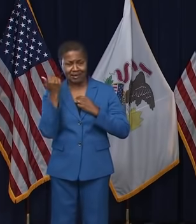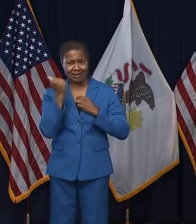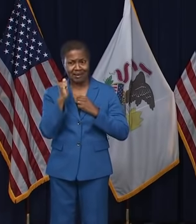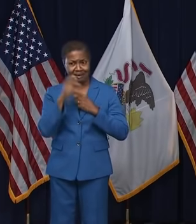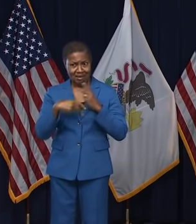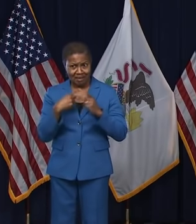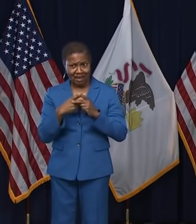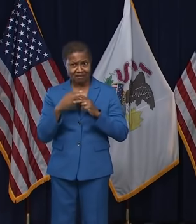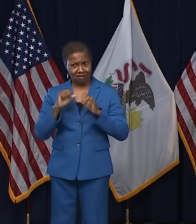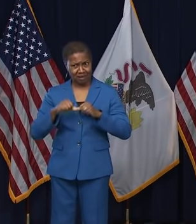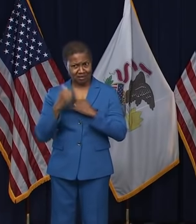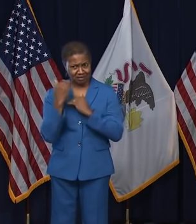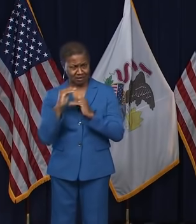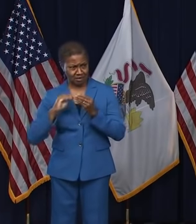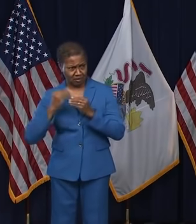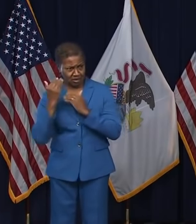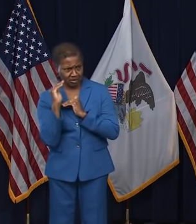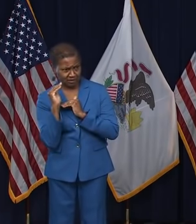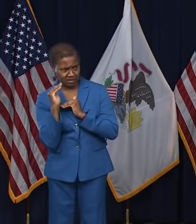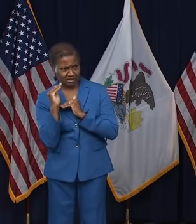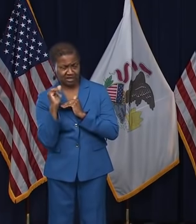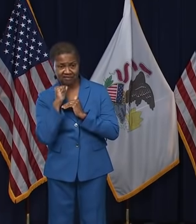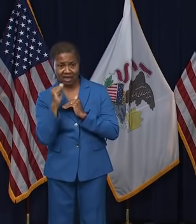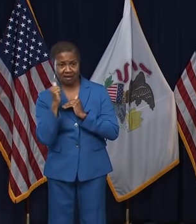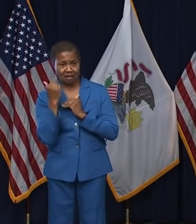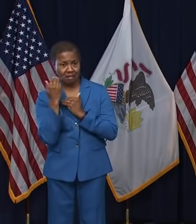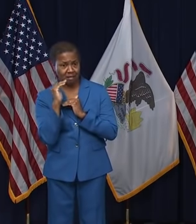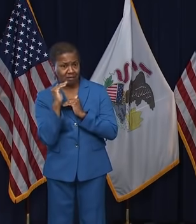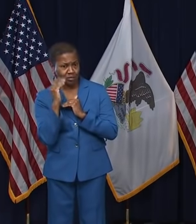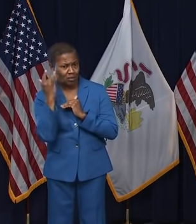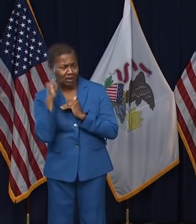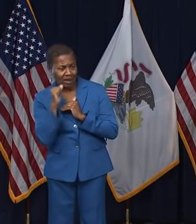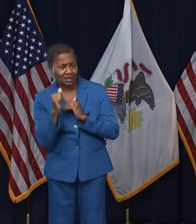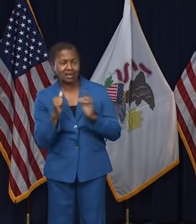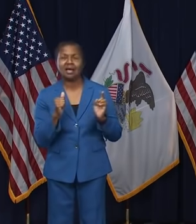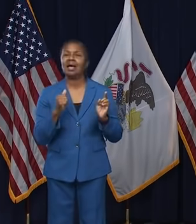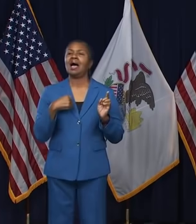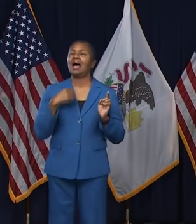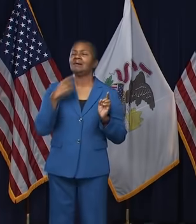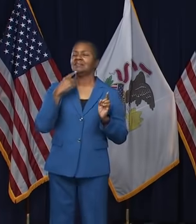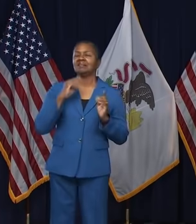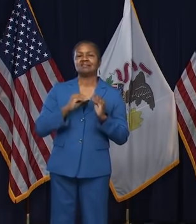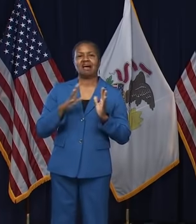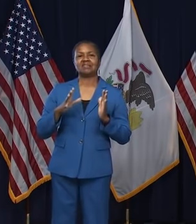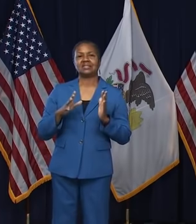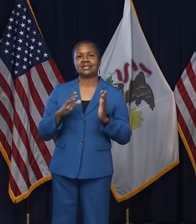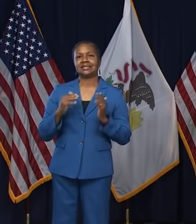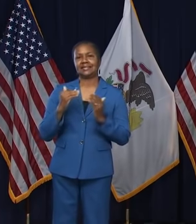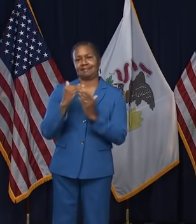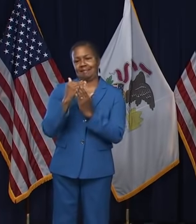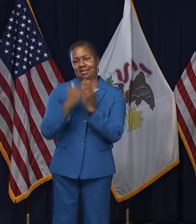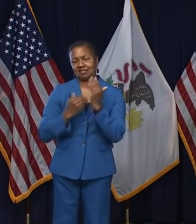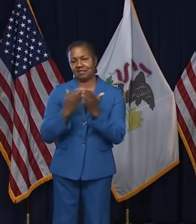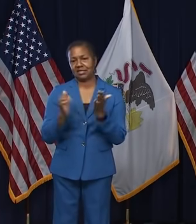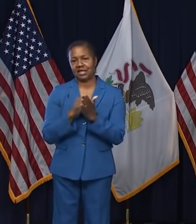produce without are you